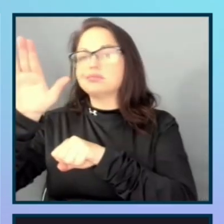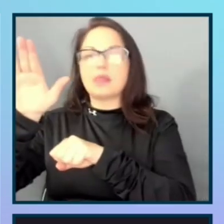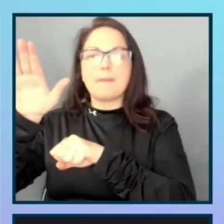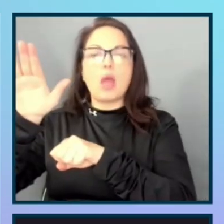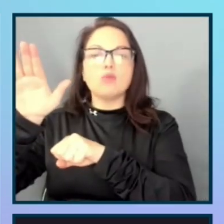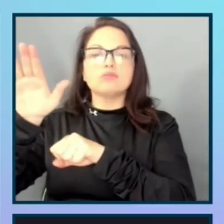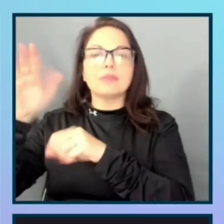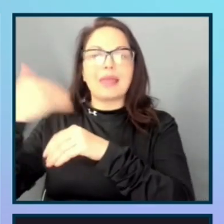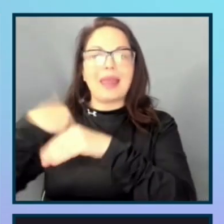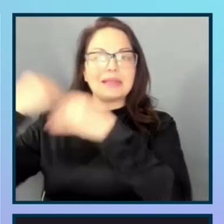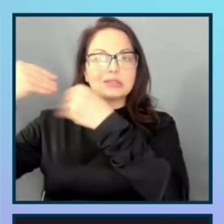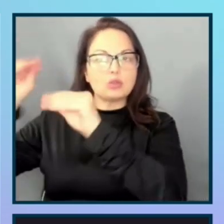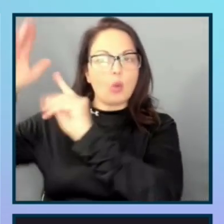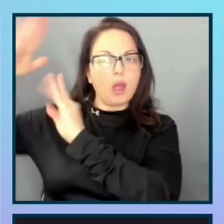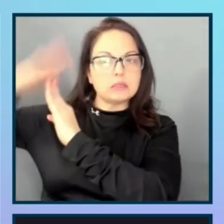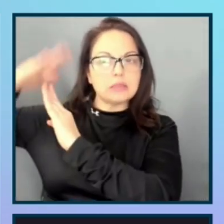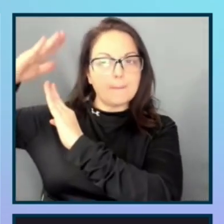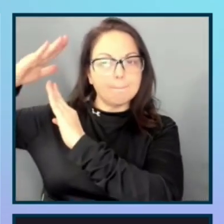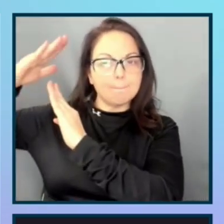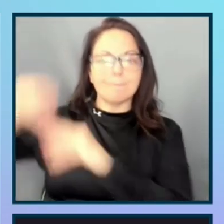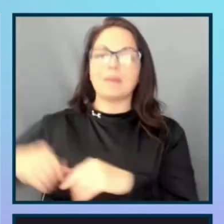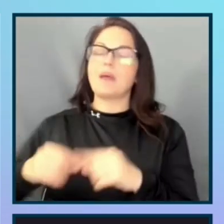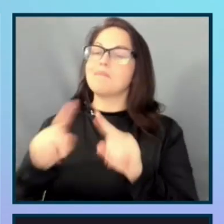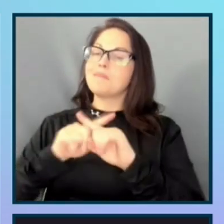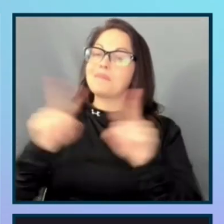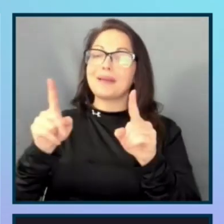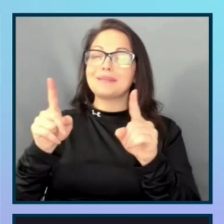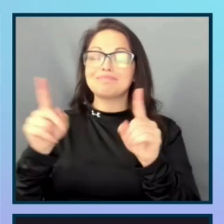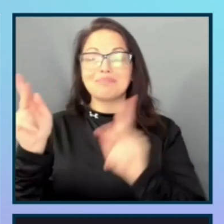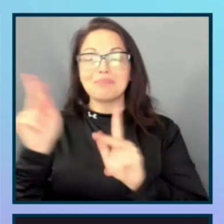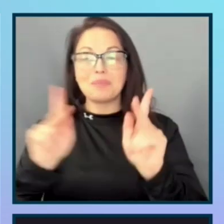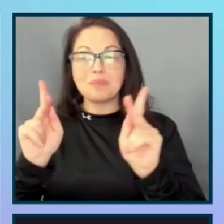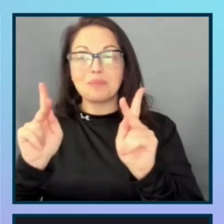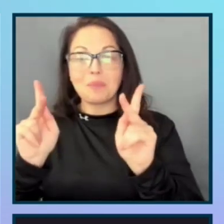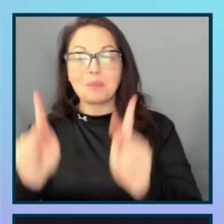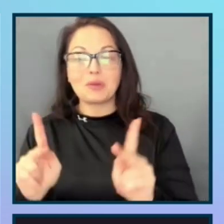which treats those users with access needs exactly the same. And it says, "Well,